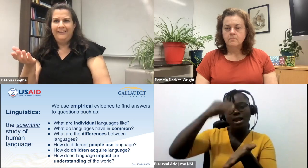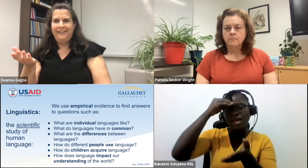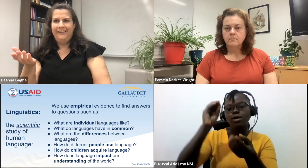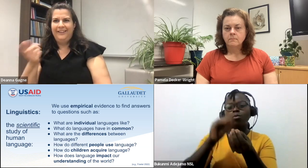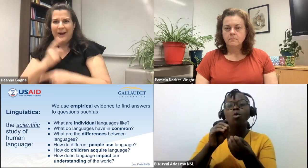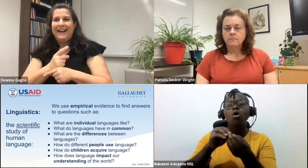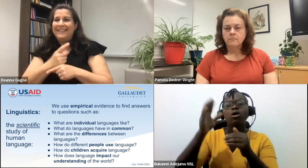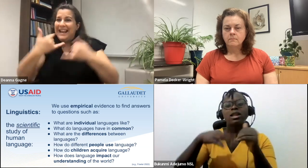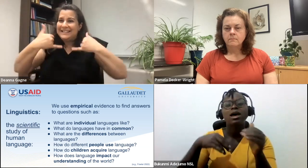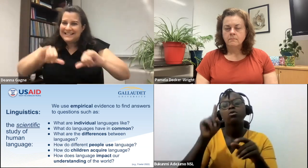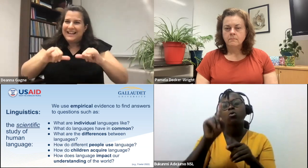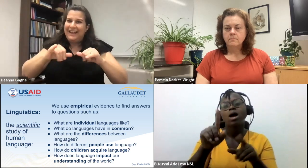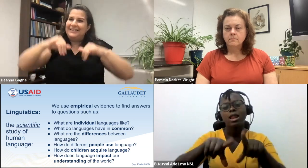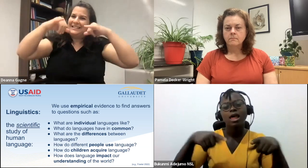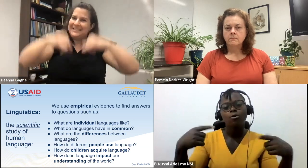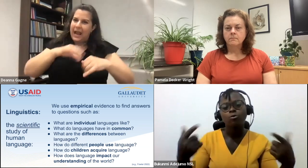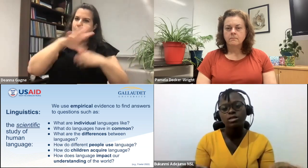from German. I mean, that's just not gonna happen.